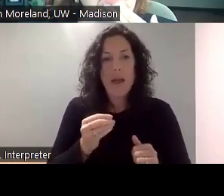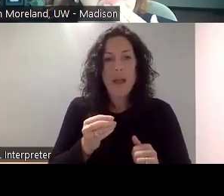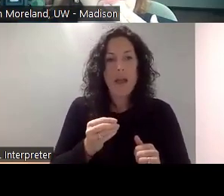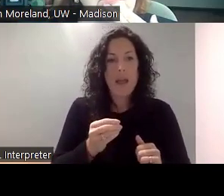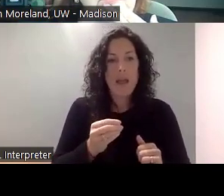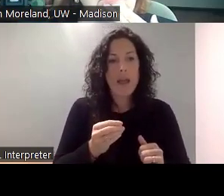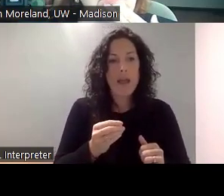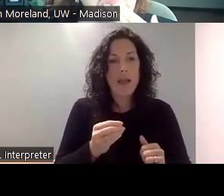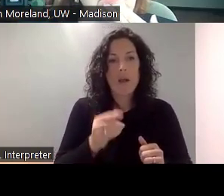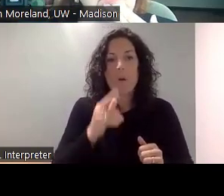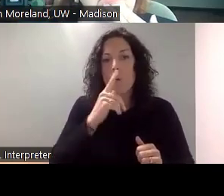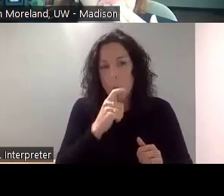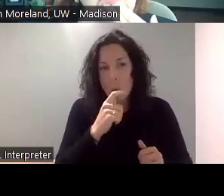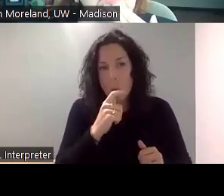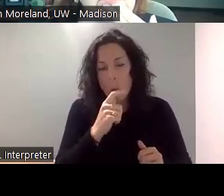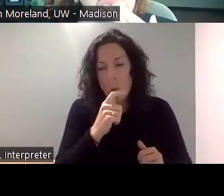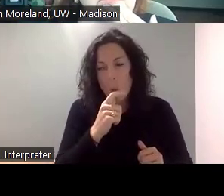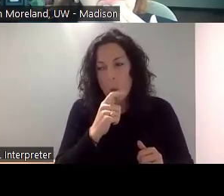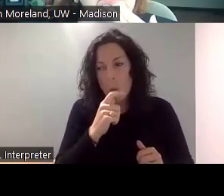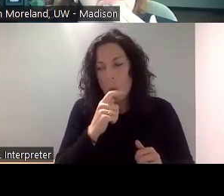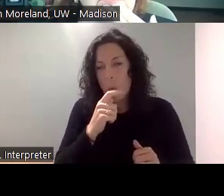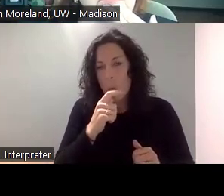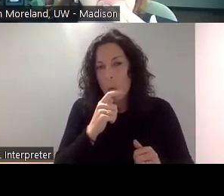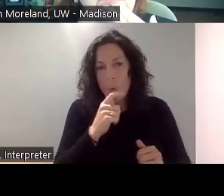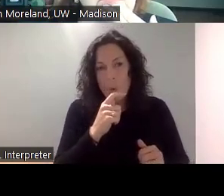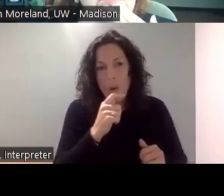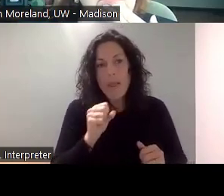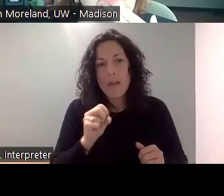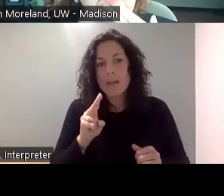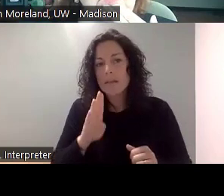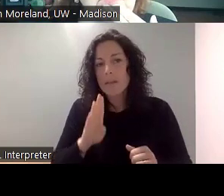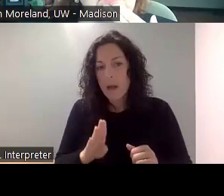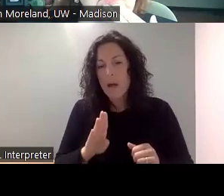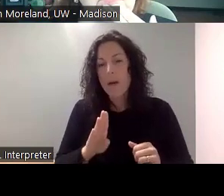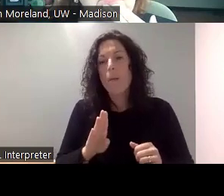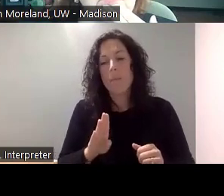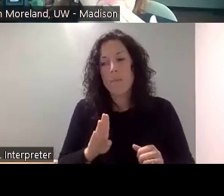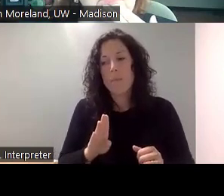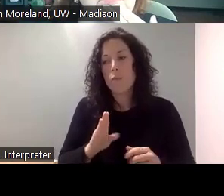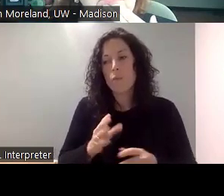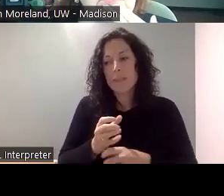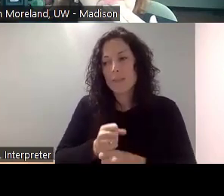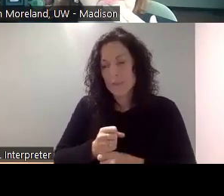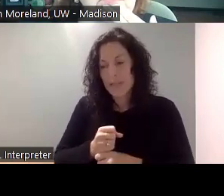And who at the subrecipient institution should we be discussing that with as well?